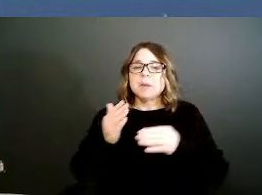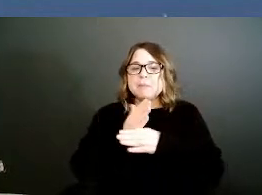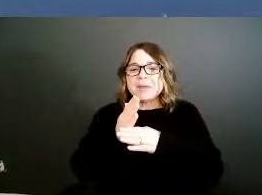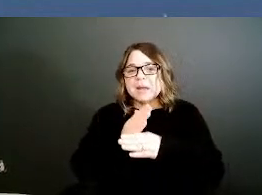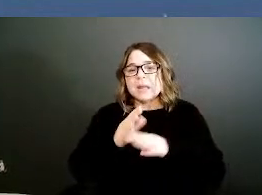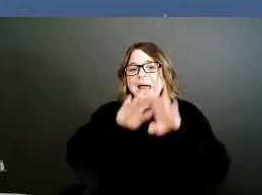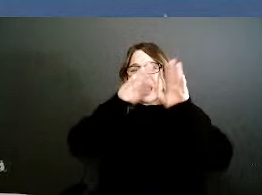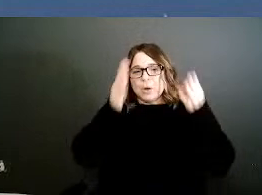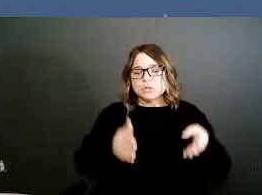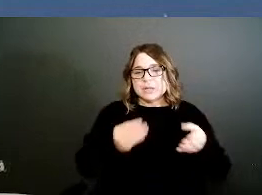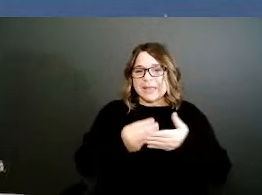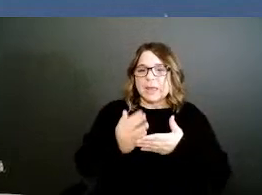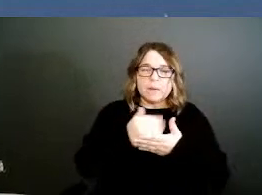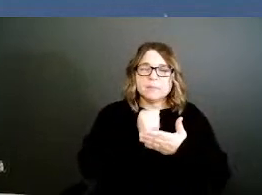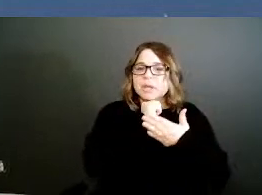MEDIAN INDIVIDUAL INCOME OF MINNEAPOLIS RESIDENTS.